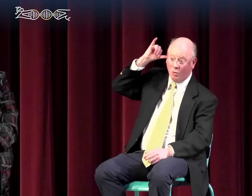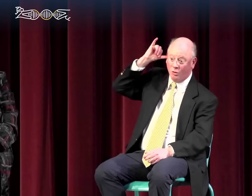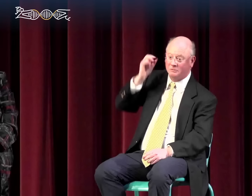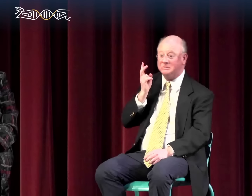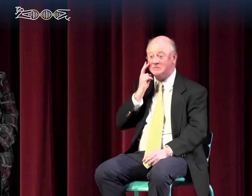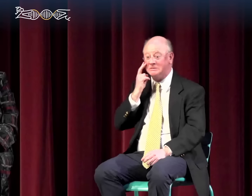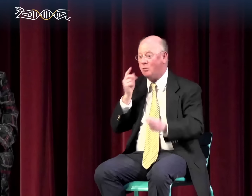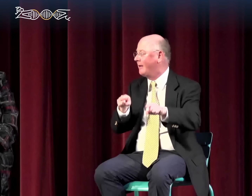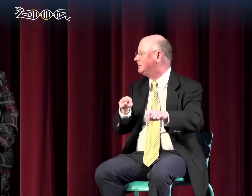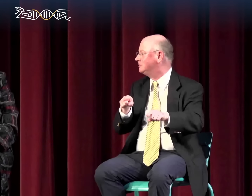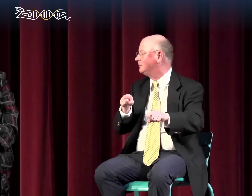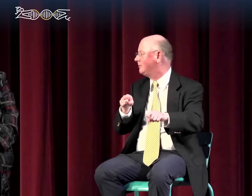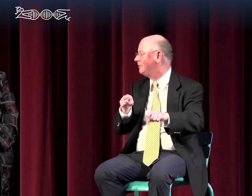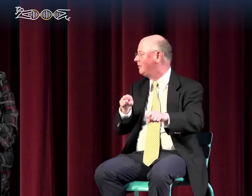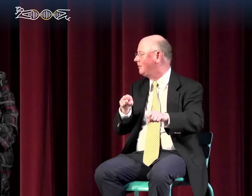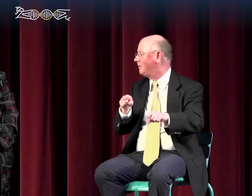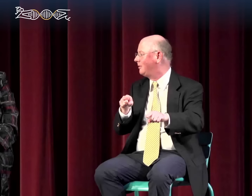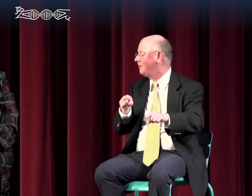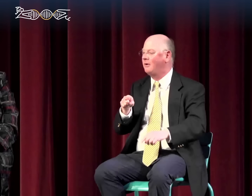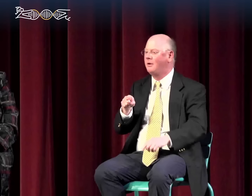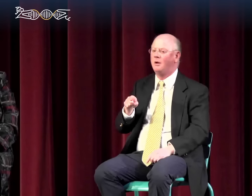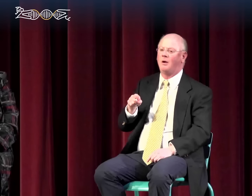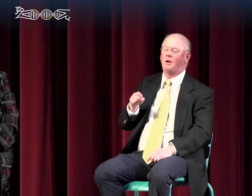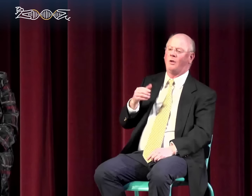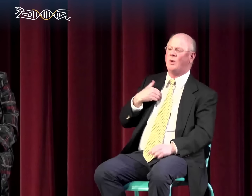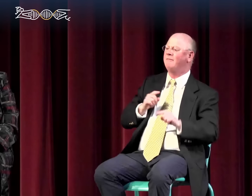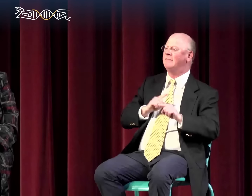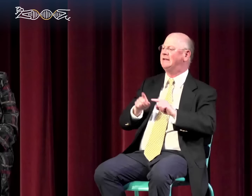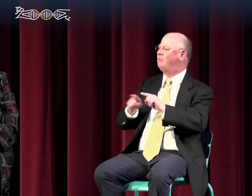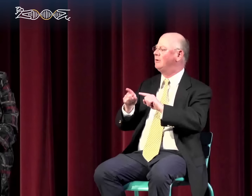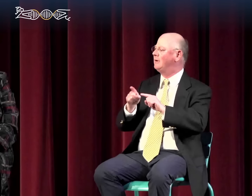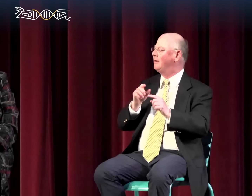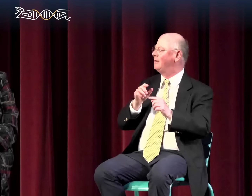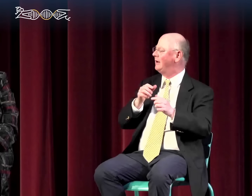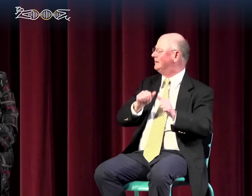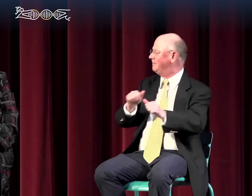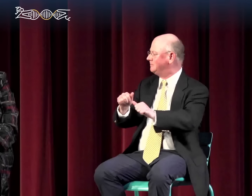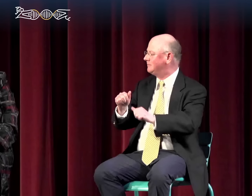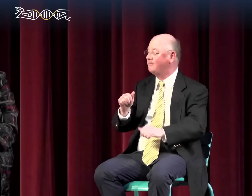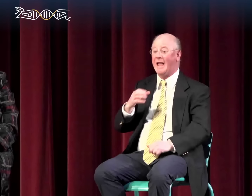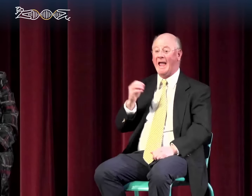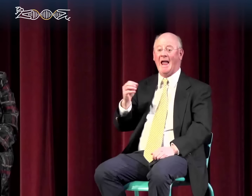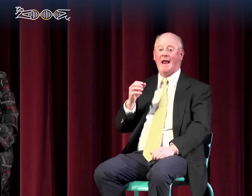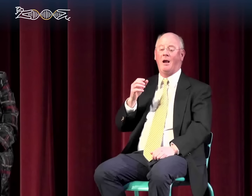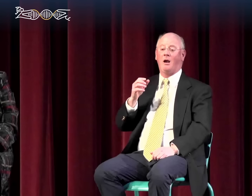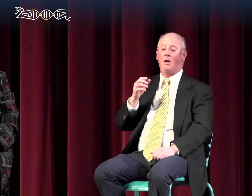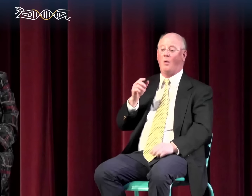poured into the ear. There have been many such attempts.